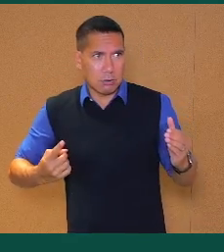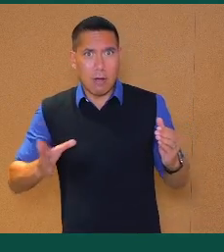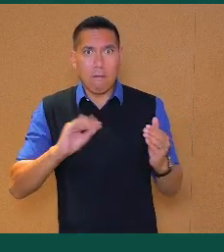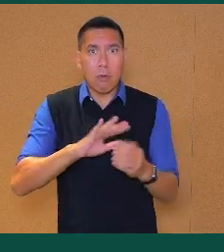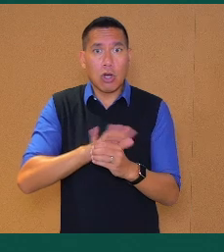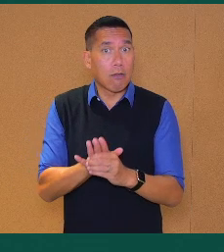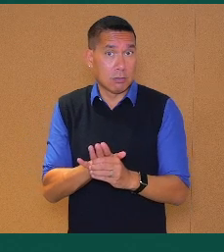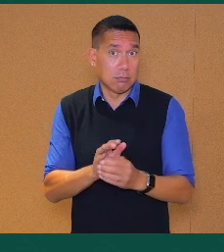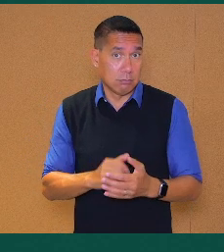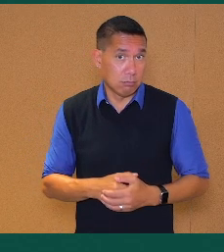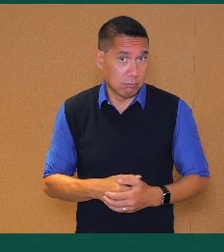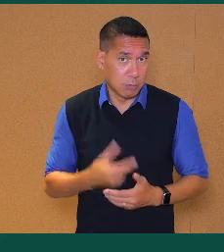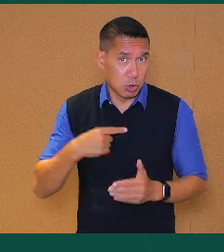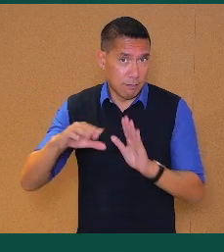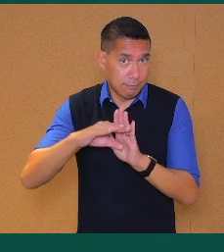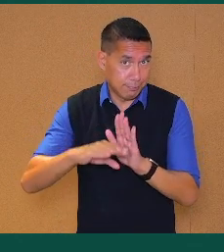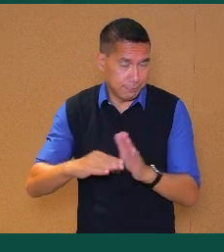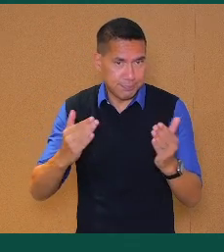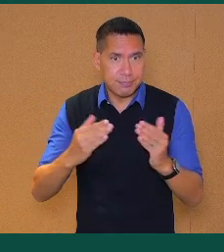Port Welcomers are a group of older volunteers who usually greet passengers arriving on cruise ships in Port Philip and